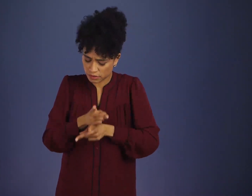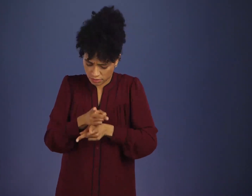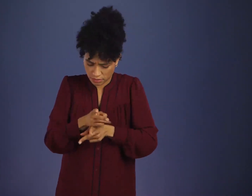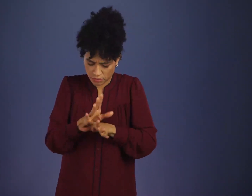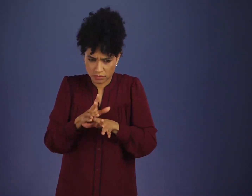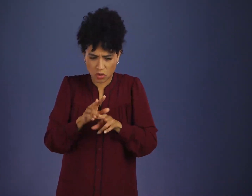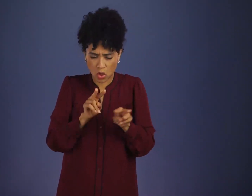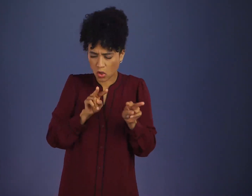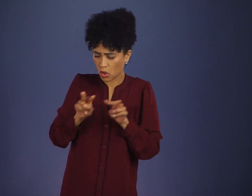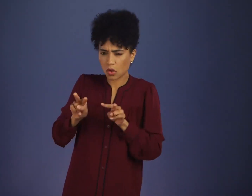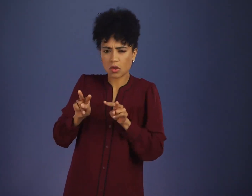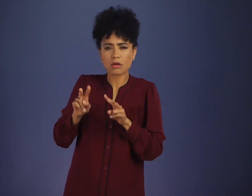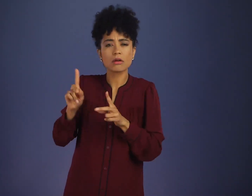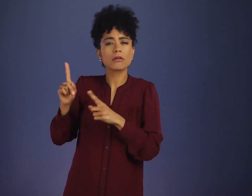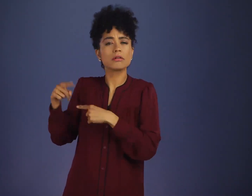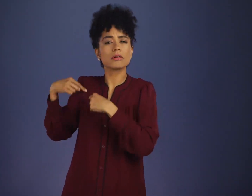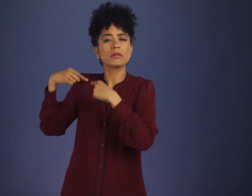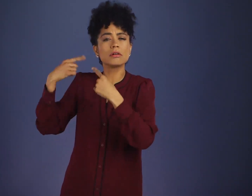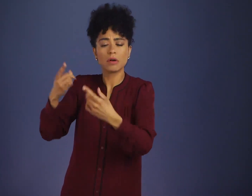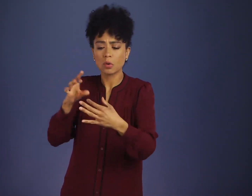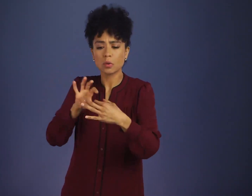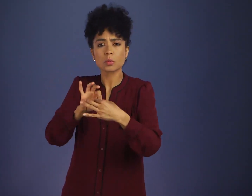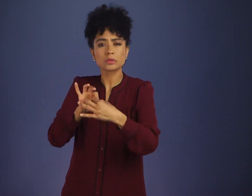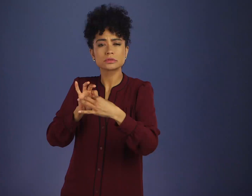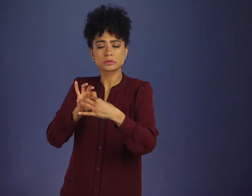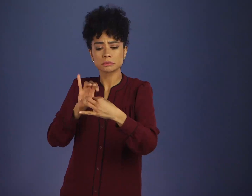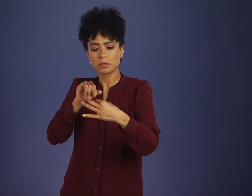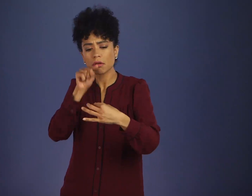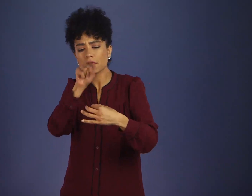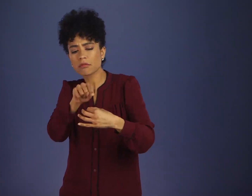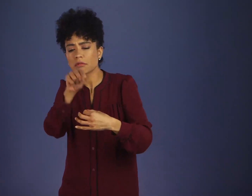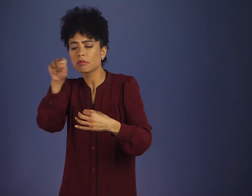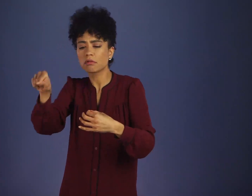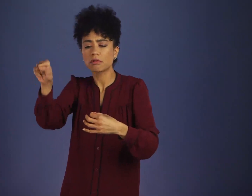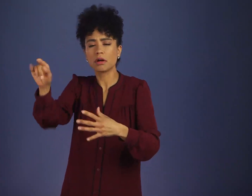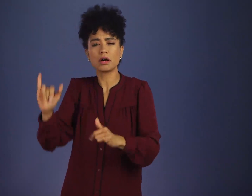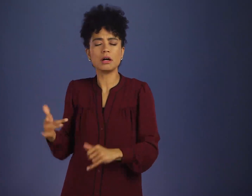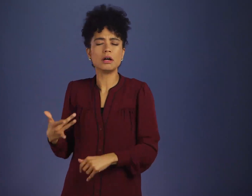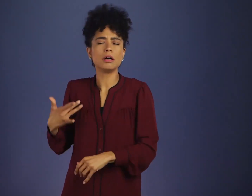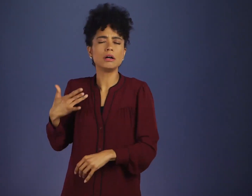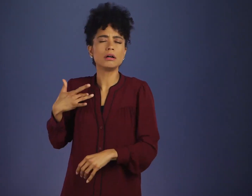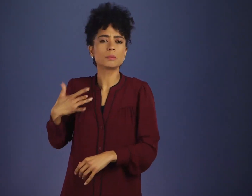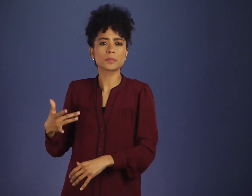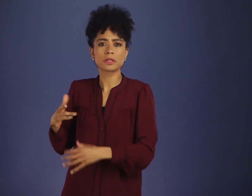To take inventory in this respect we ought to consider carefully all personal relationships